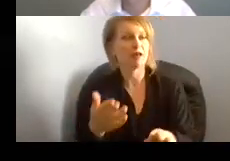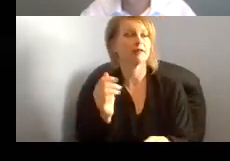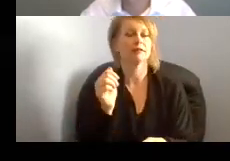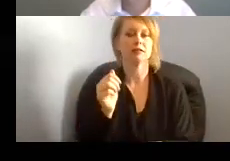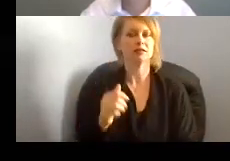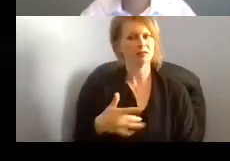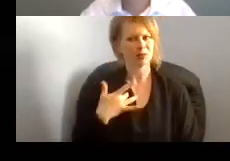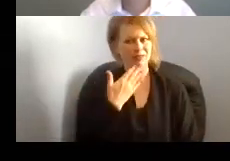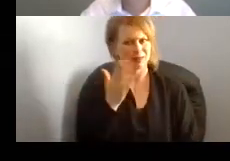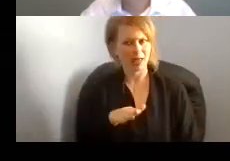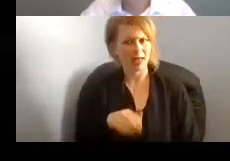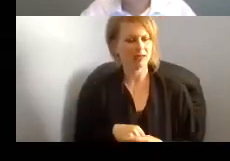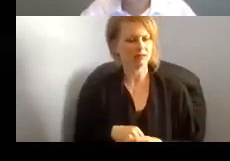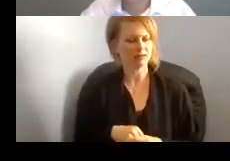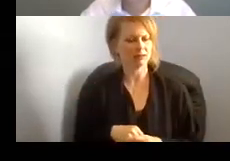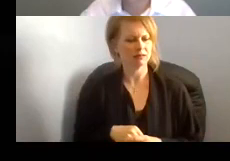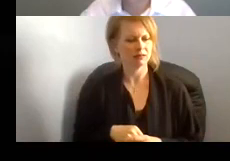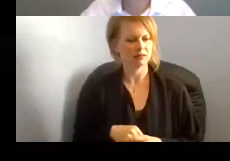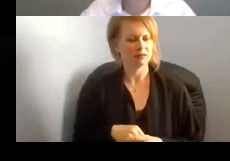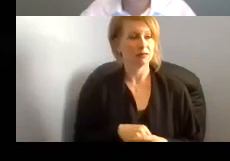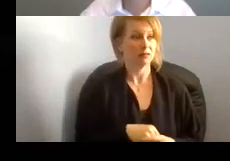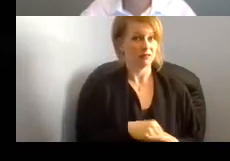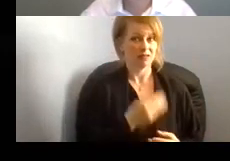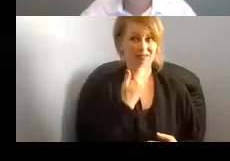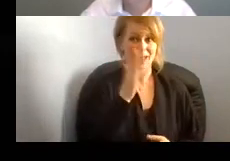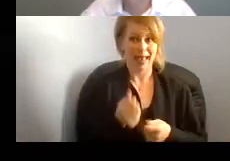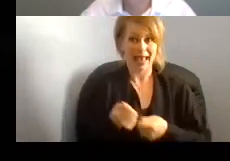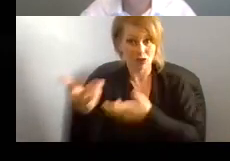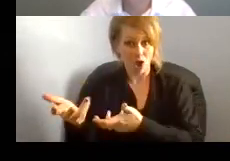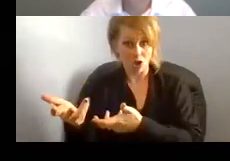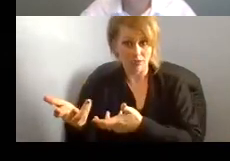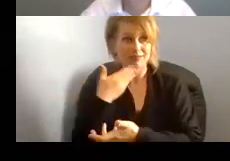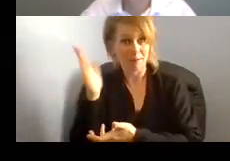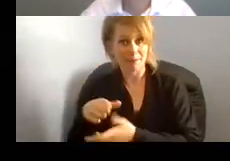But bad things don’t make bad things happen. Bad thoughts and feelings don’t make bad things happen.